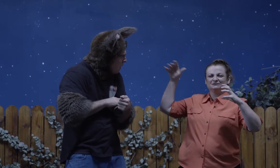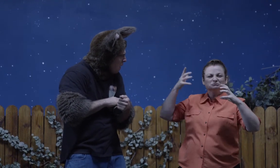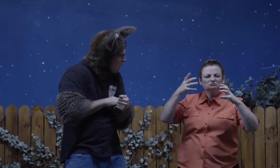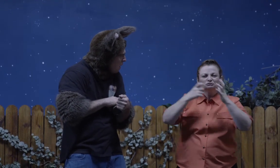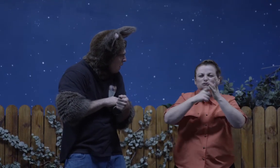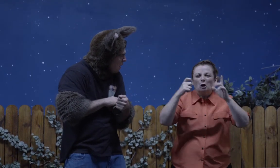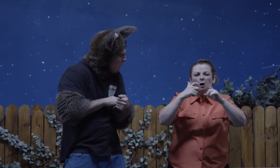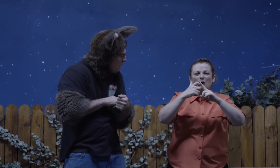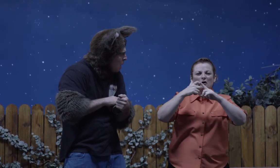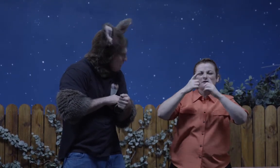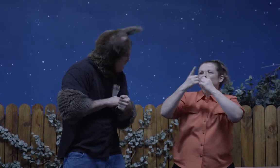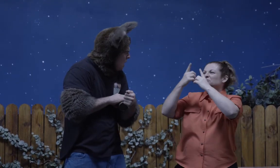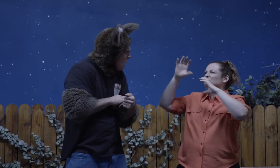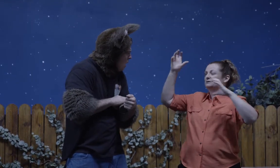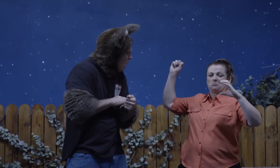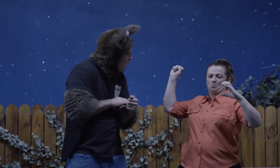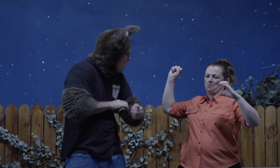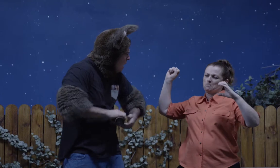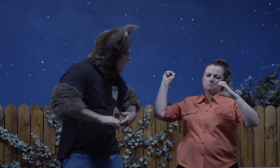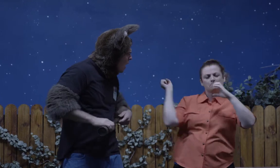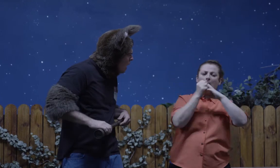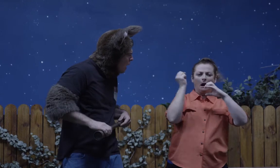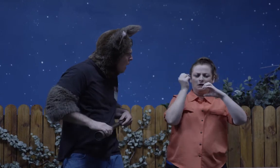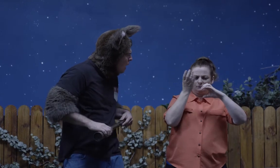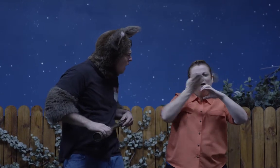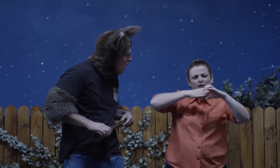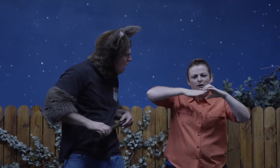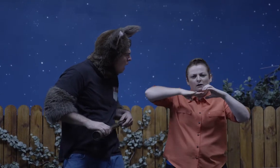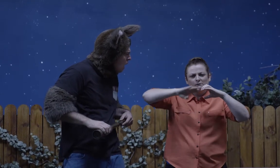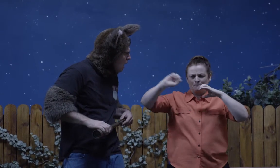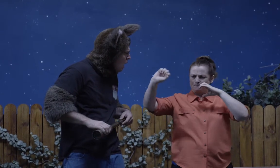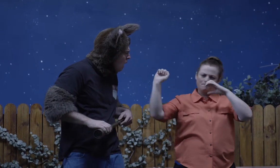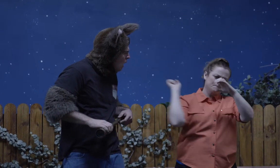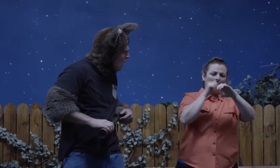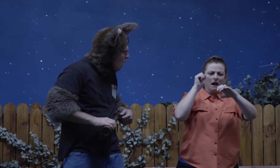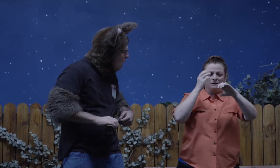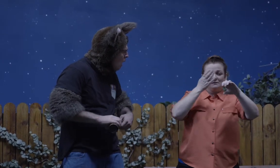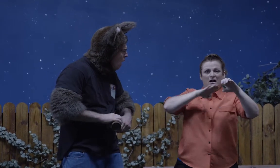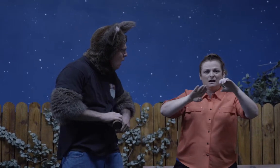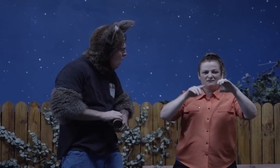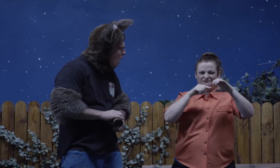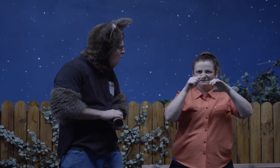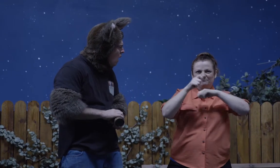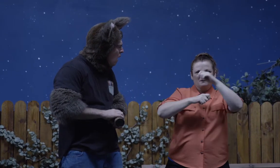But there have been some big rocks that have smashed into the moon and created craters.